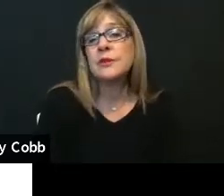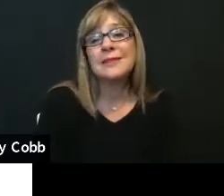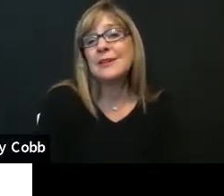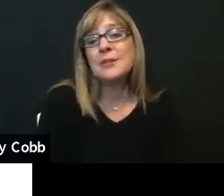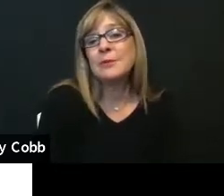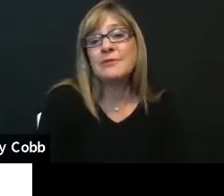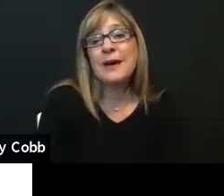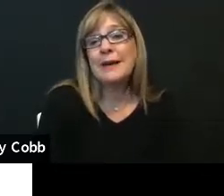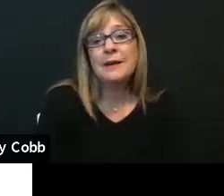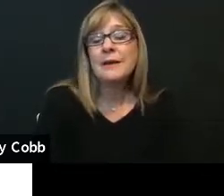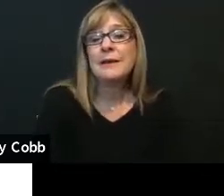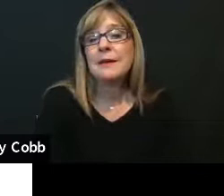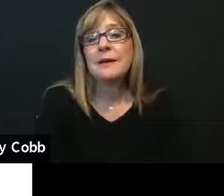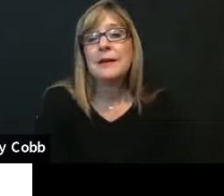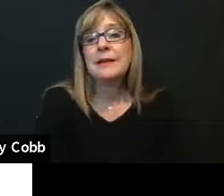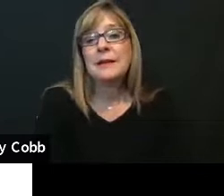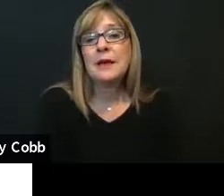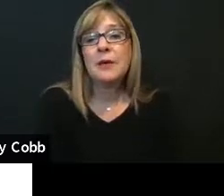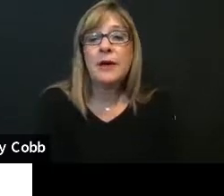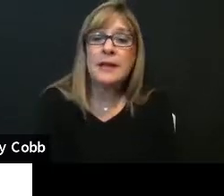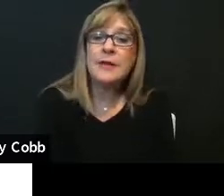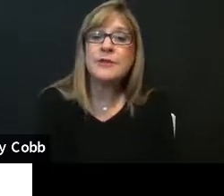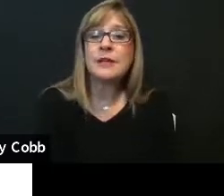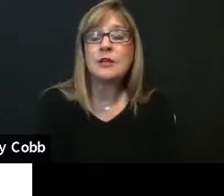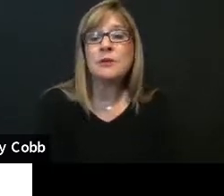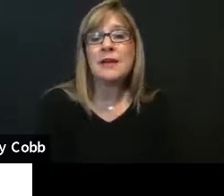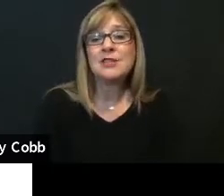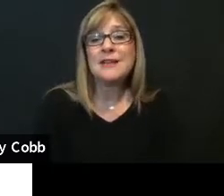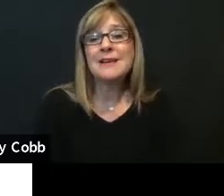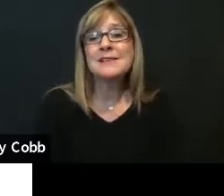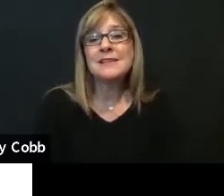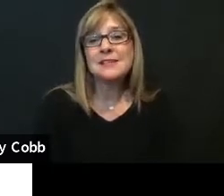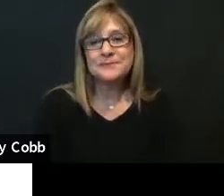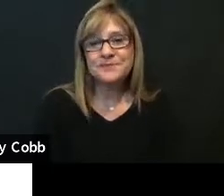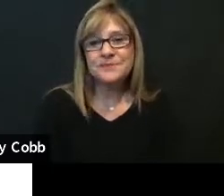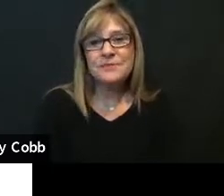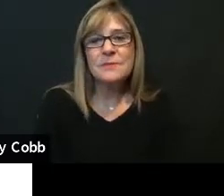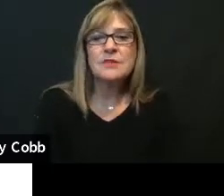They're not there to provide anything other than communication access.